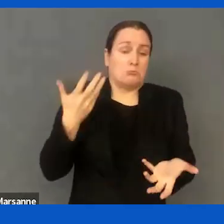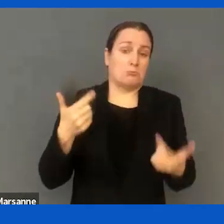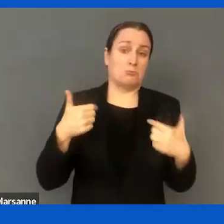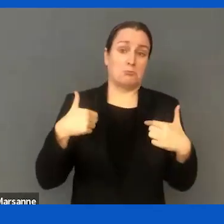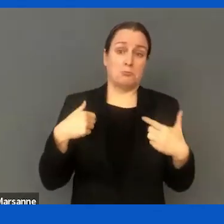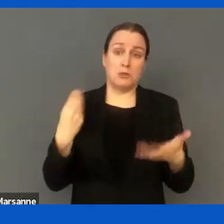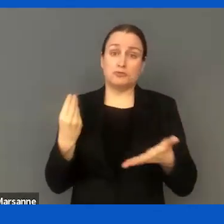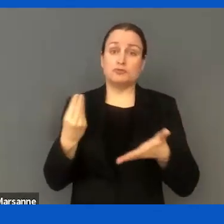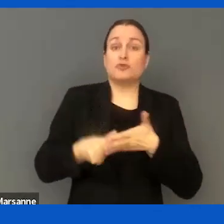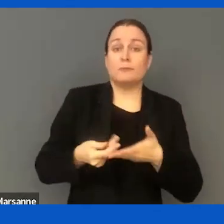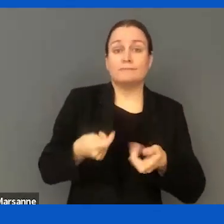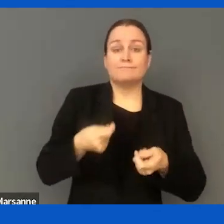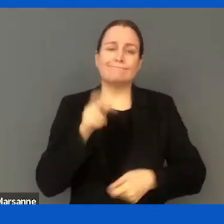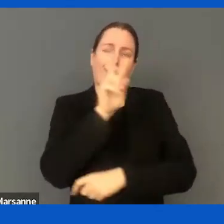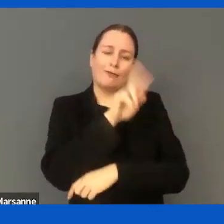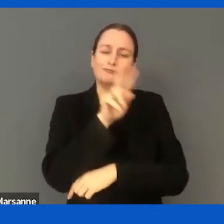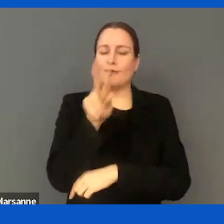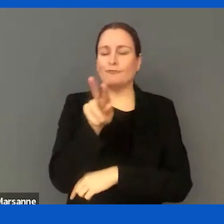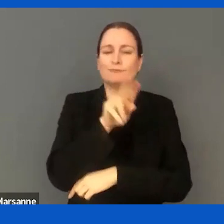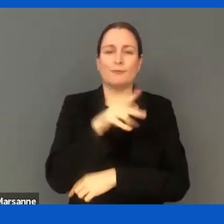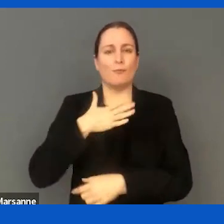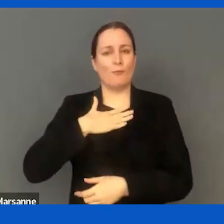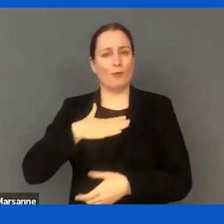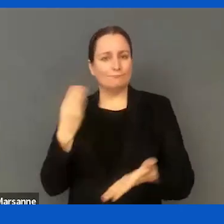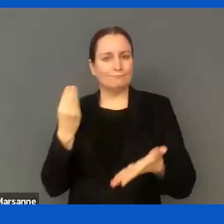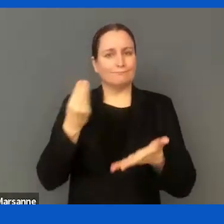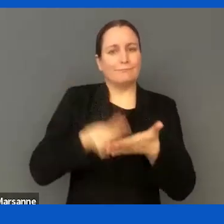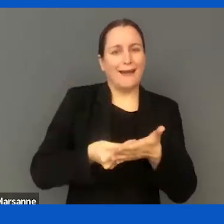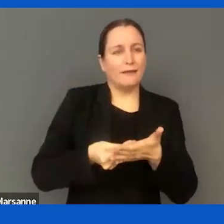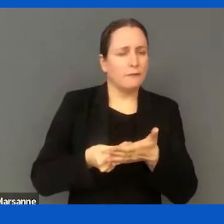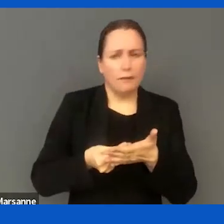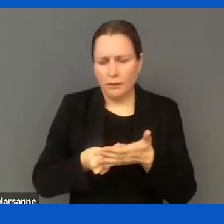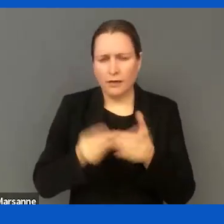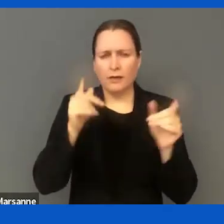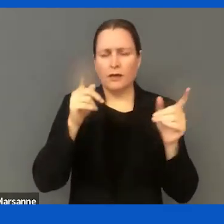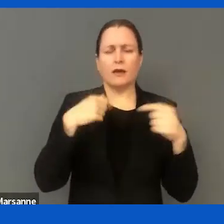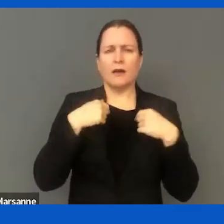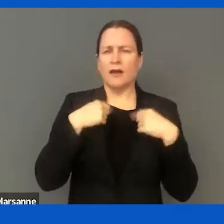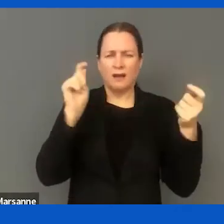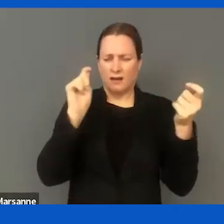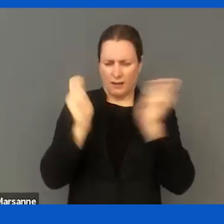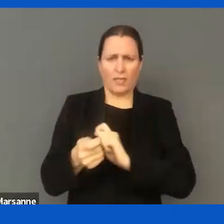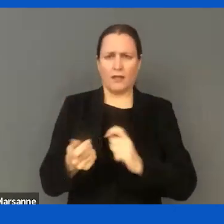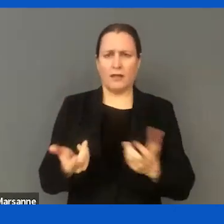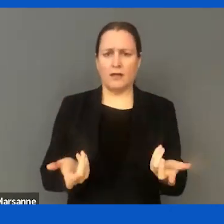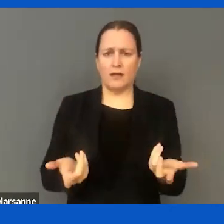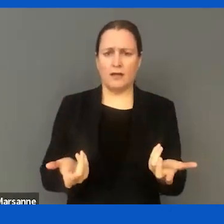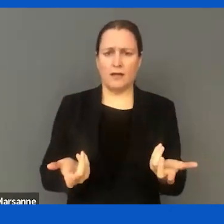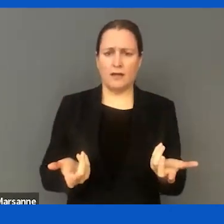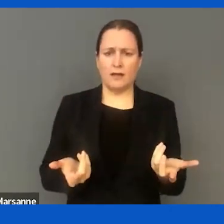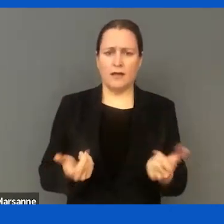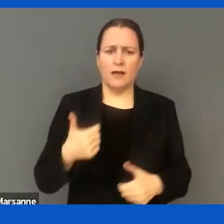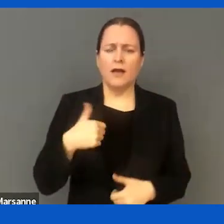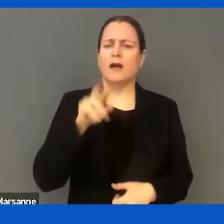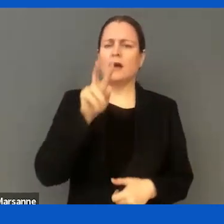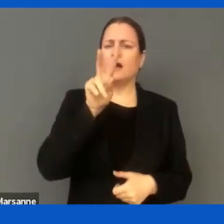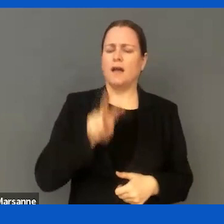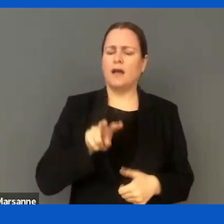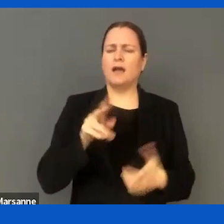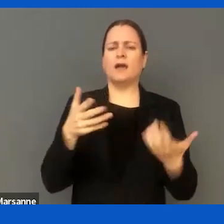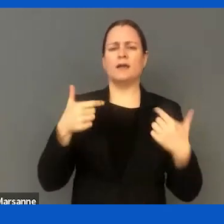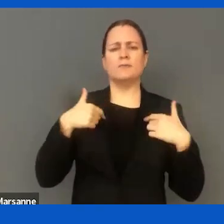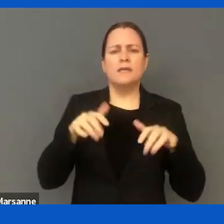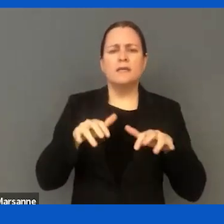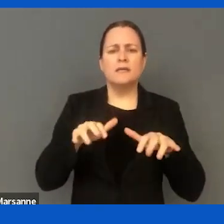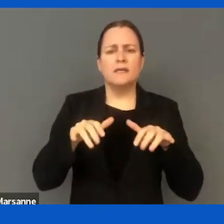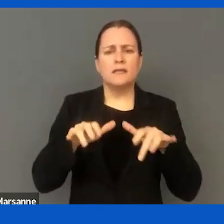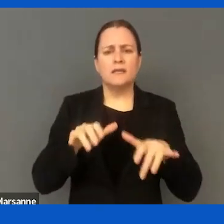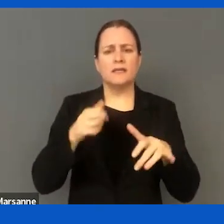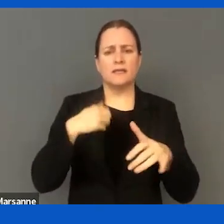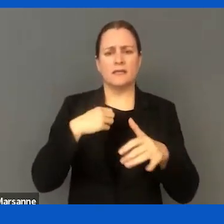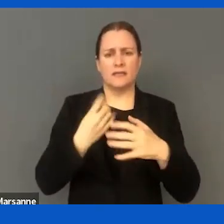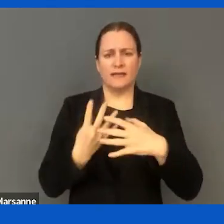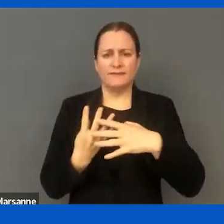but if I am vegan and want to buy vegan products, if the alternative text is saying this product is